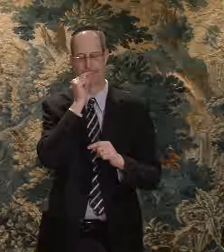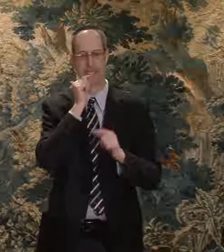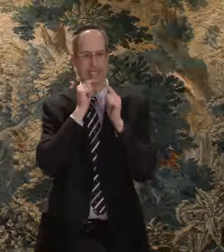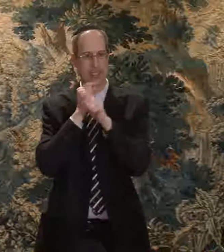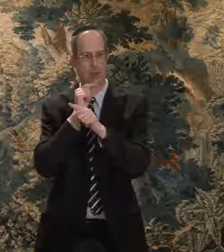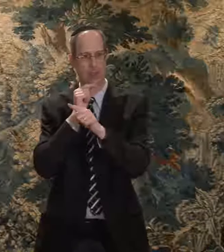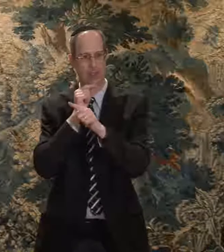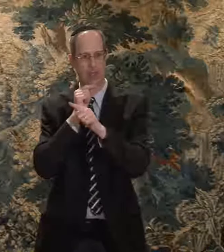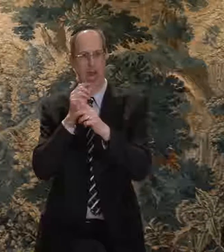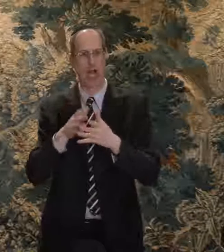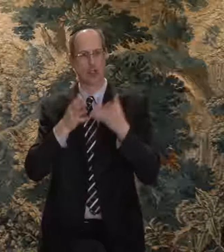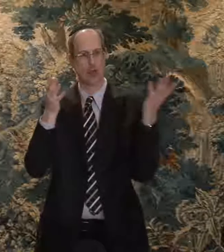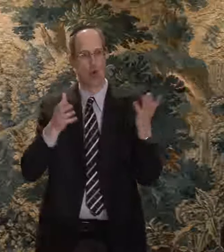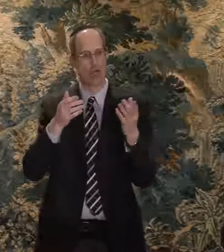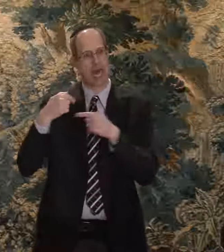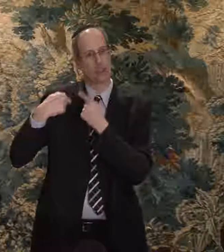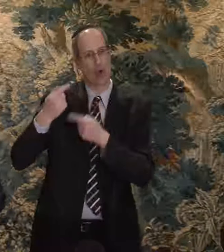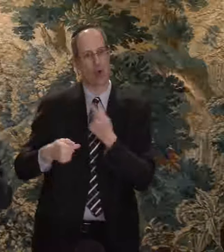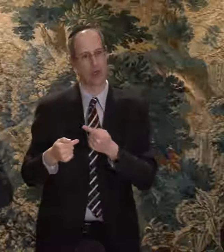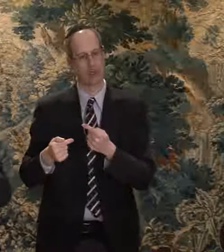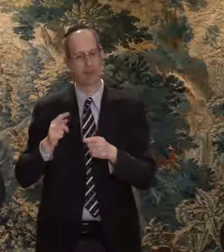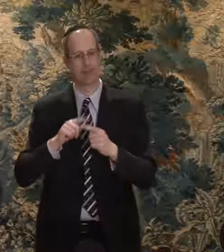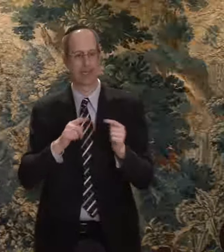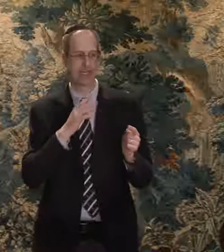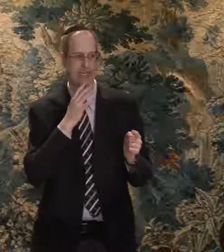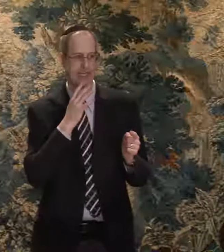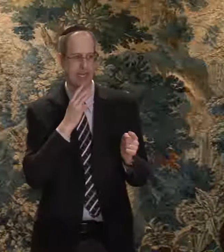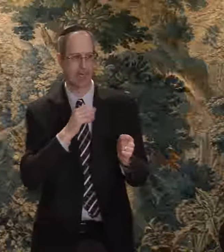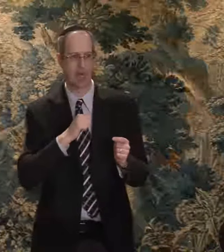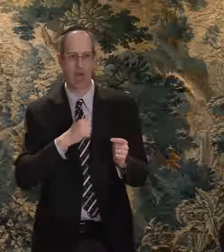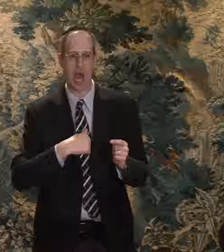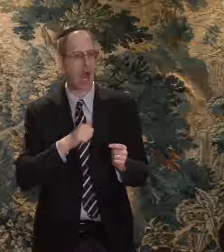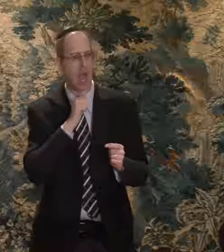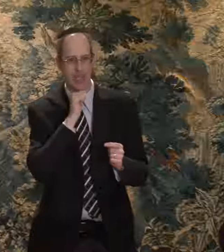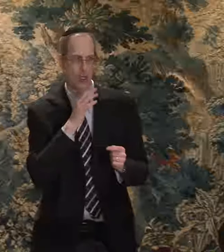ladder how could he talk but he said that I didn't talk but the Husseini